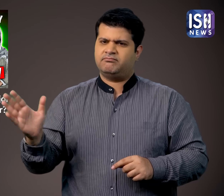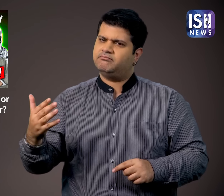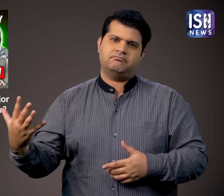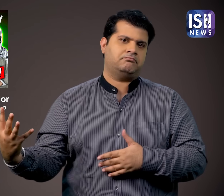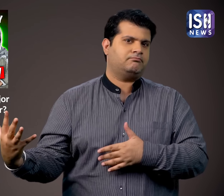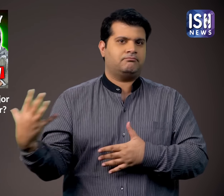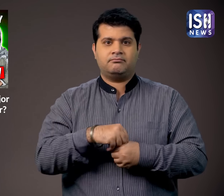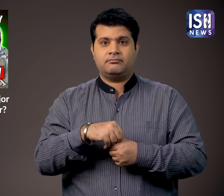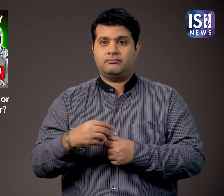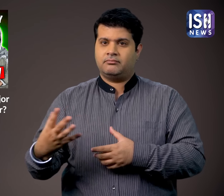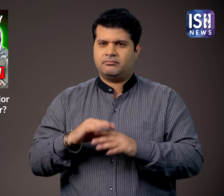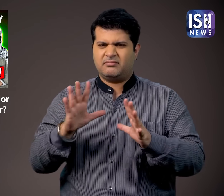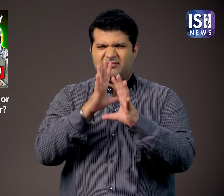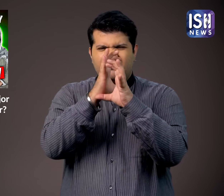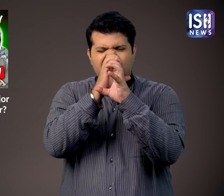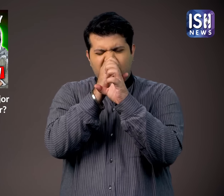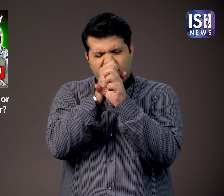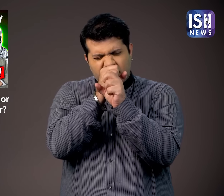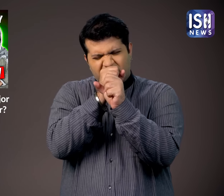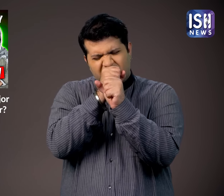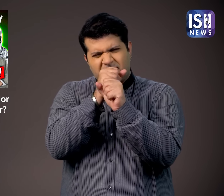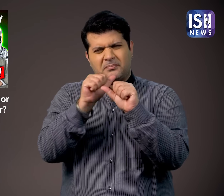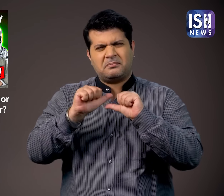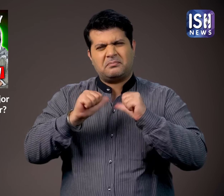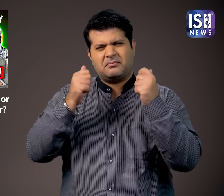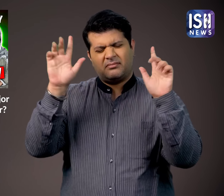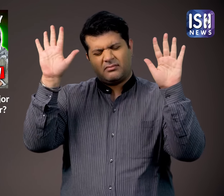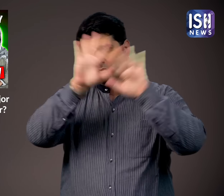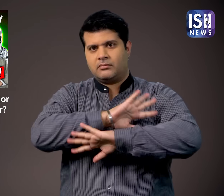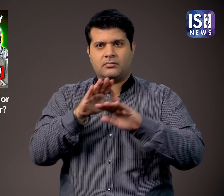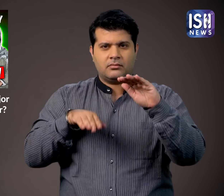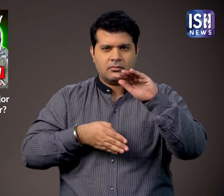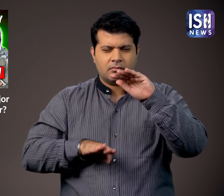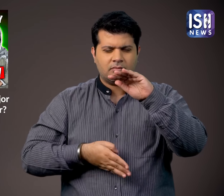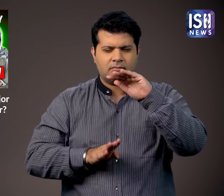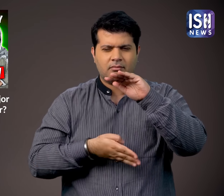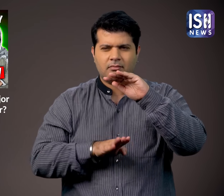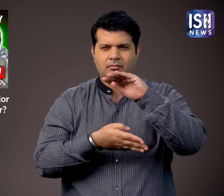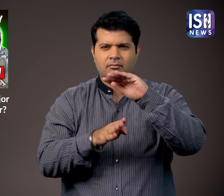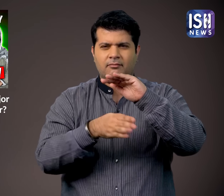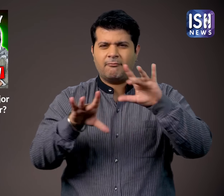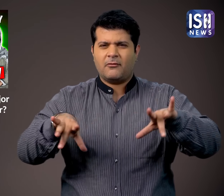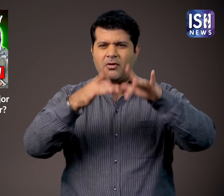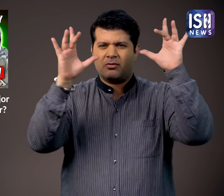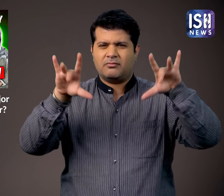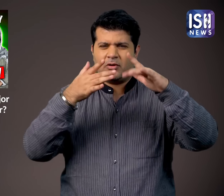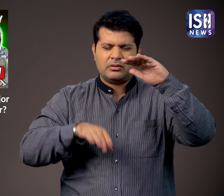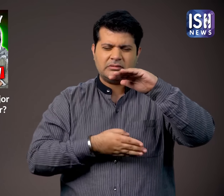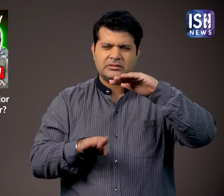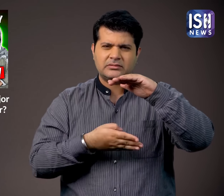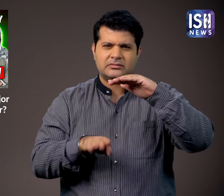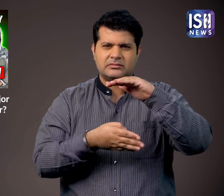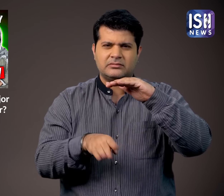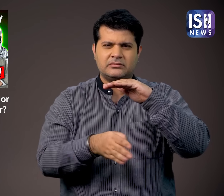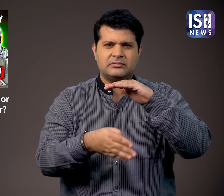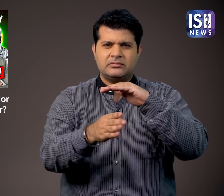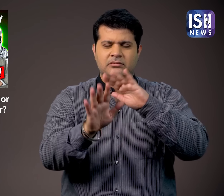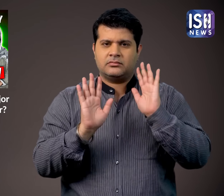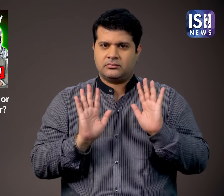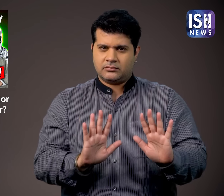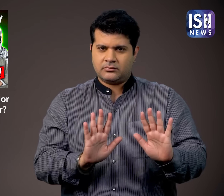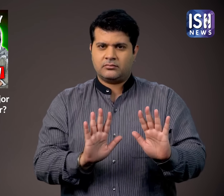They kept him with them and took him to their secret hideout in a forest.